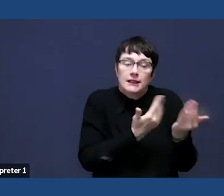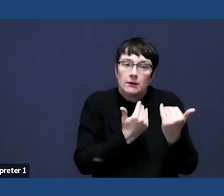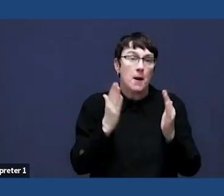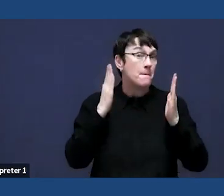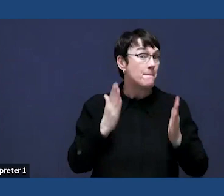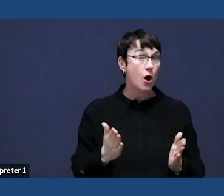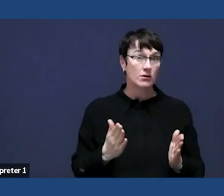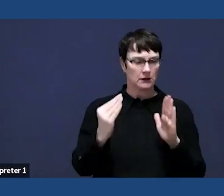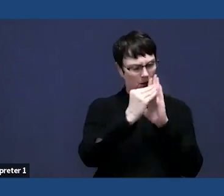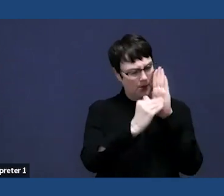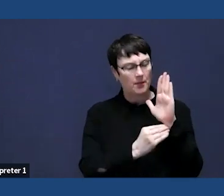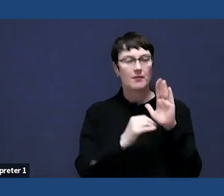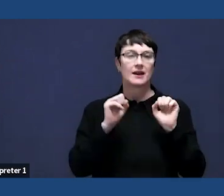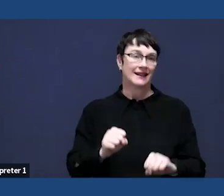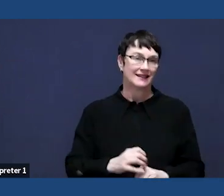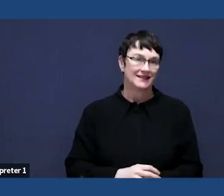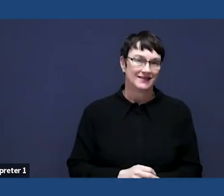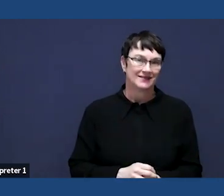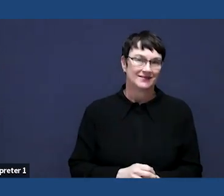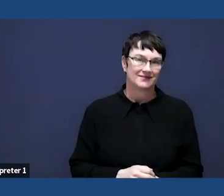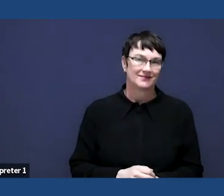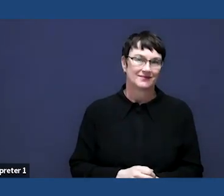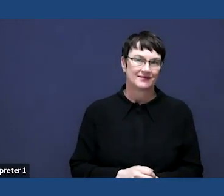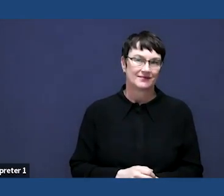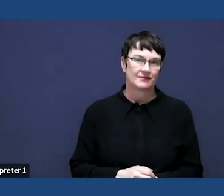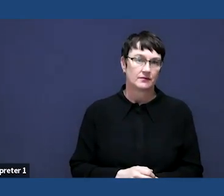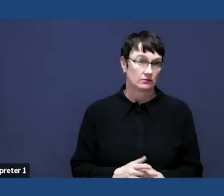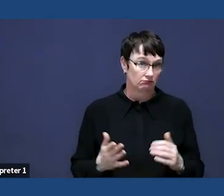participants we need to succeed, right?